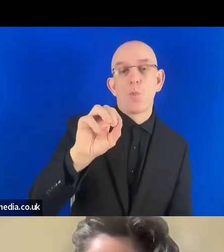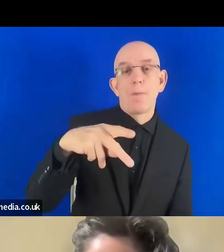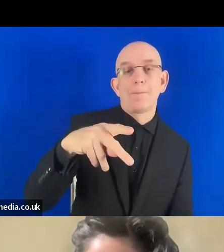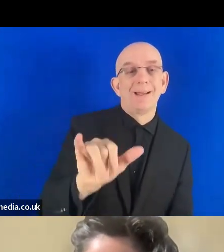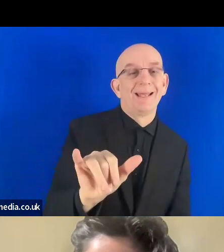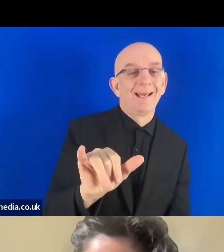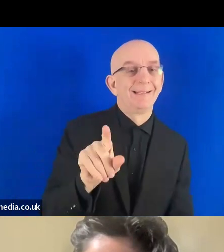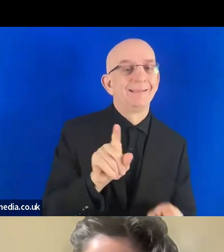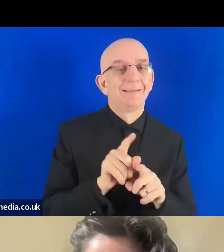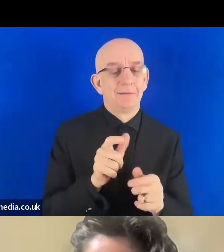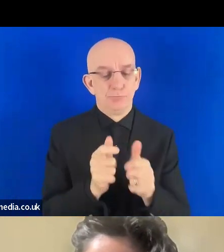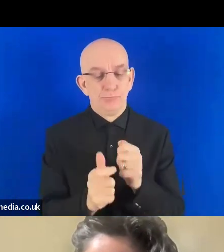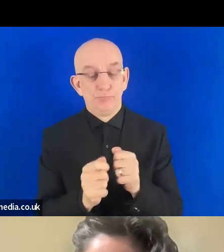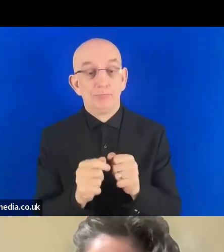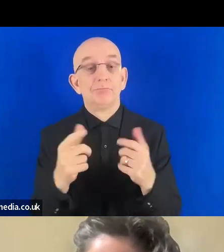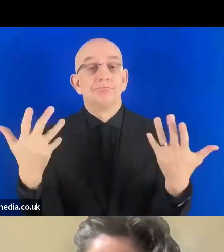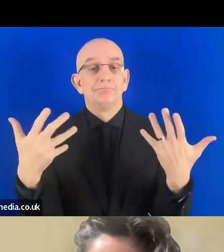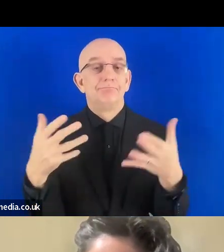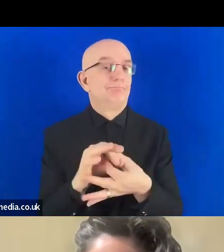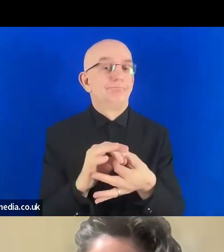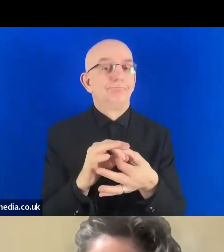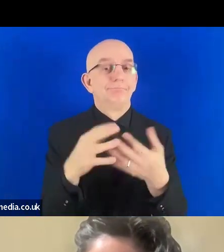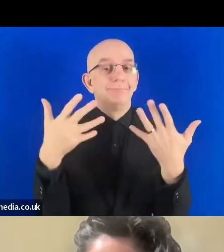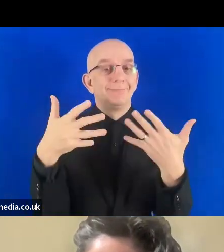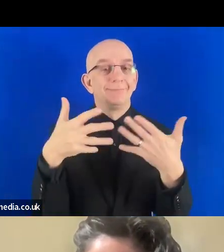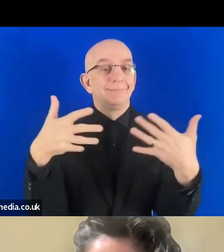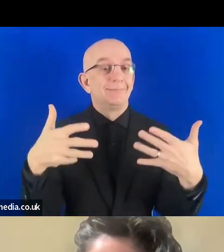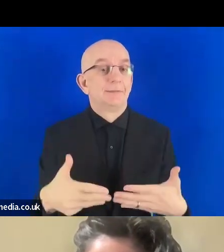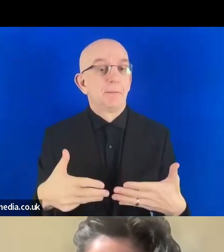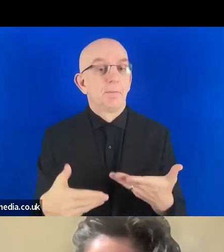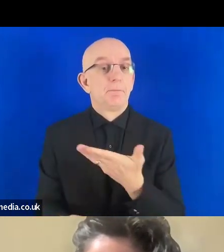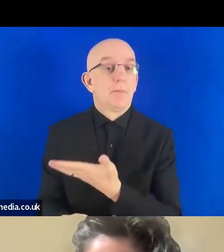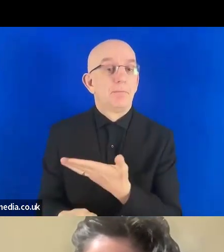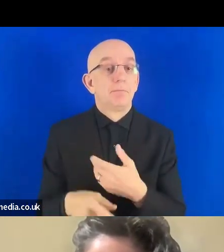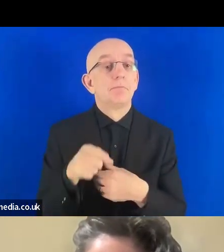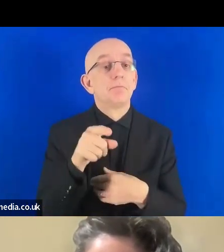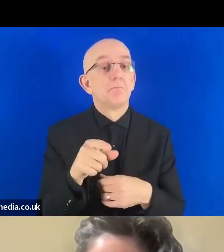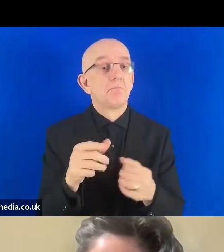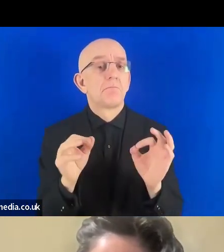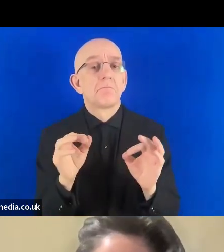Okay. Then. Another thing is that since you have clicked on the link,